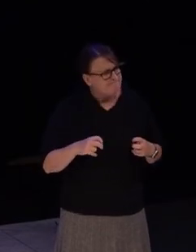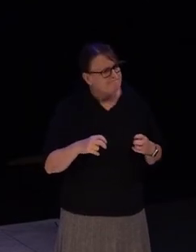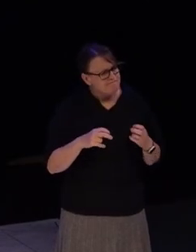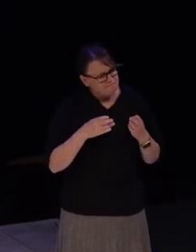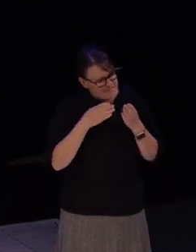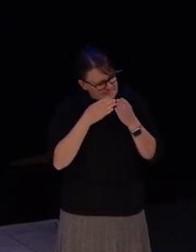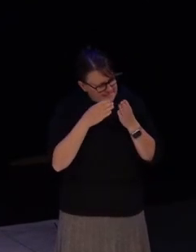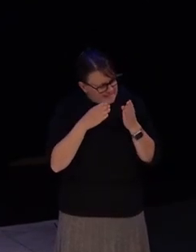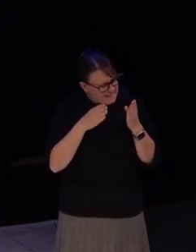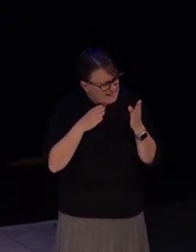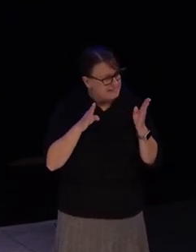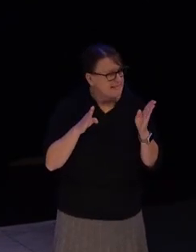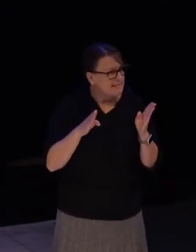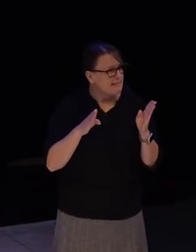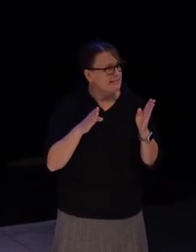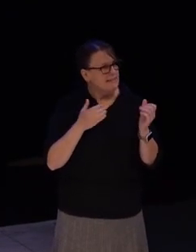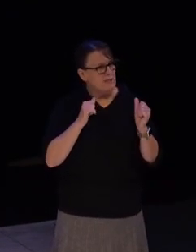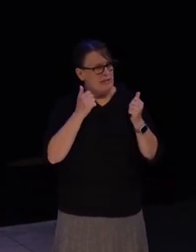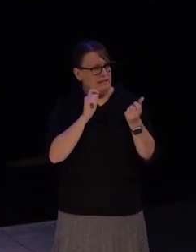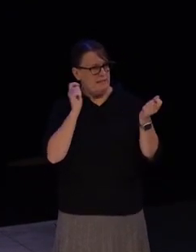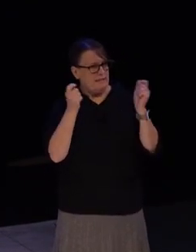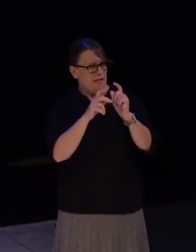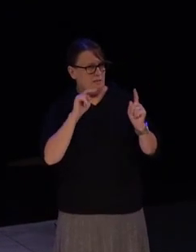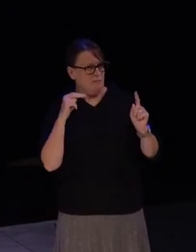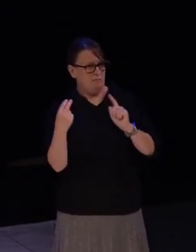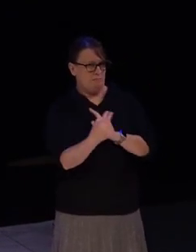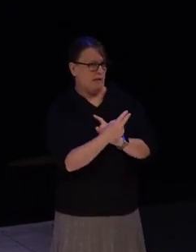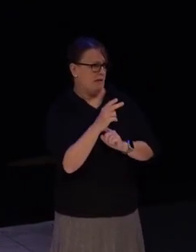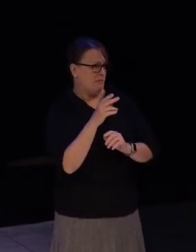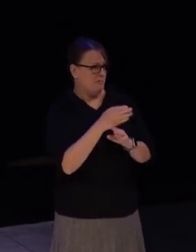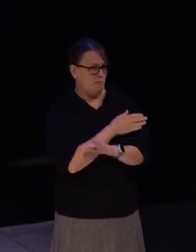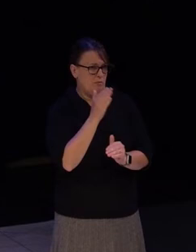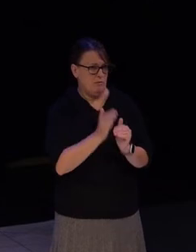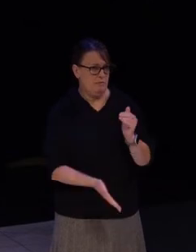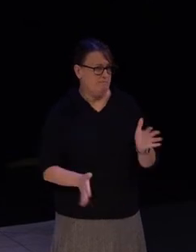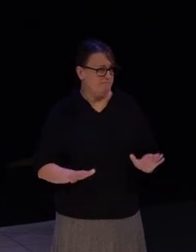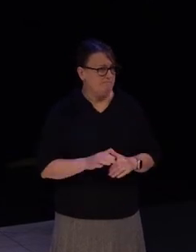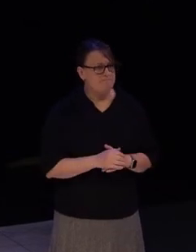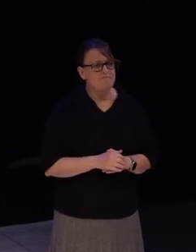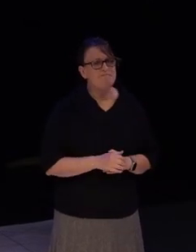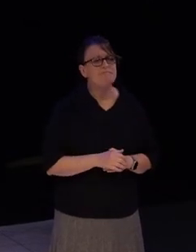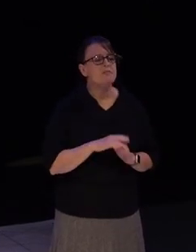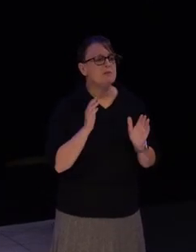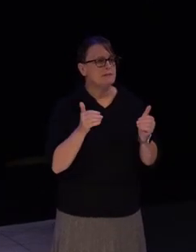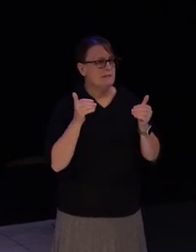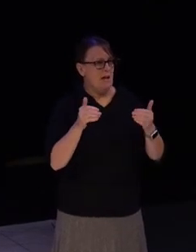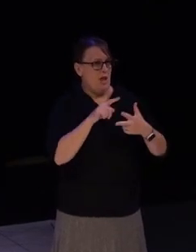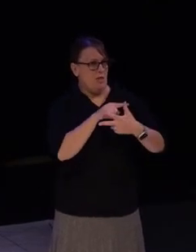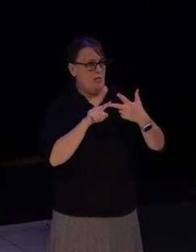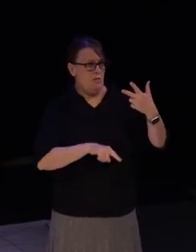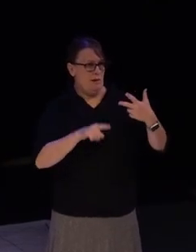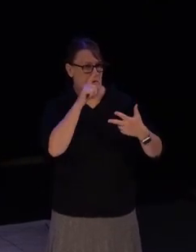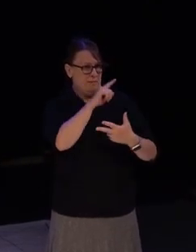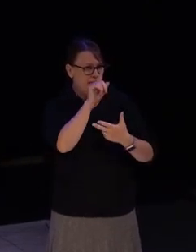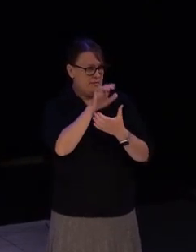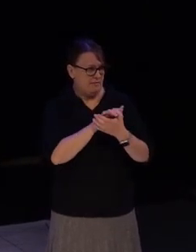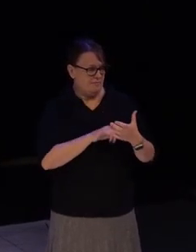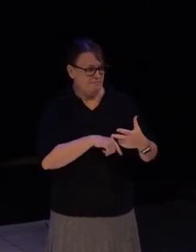and hopefully change your perspective by the end of this talk. So let's dive in three myths number one.